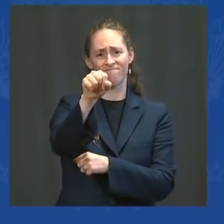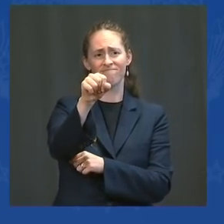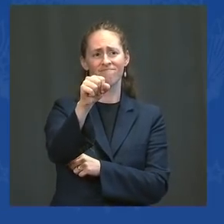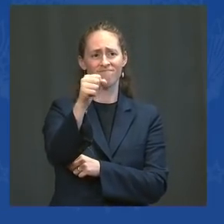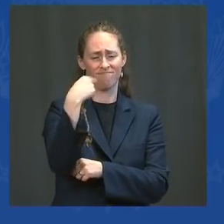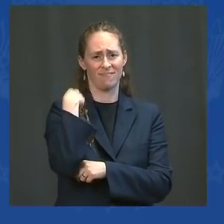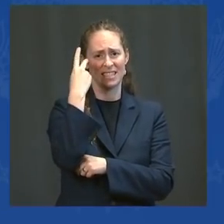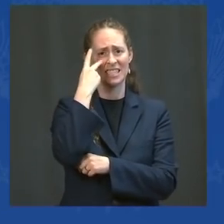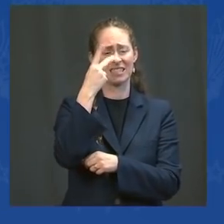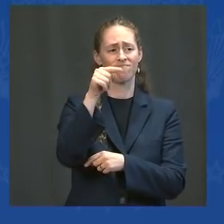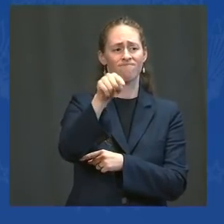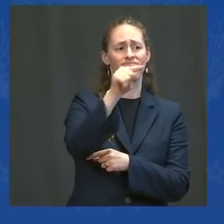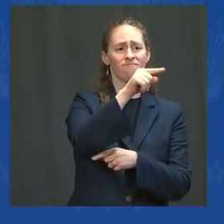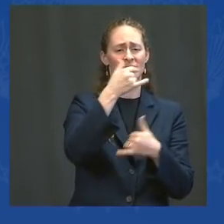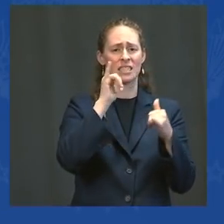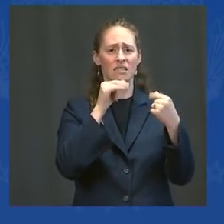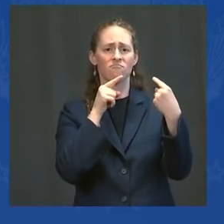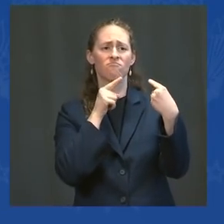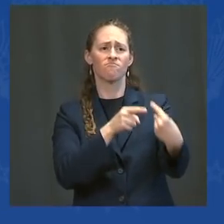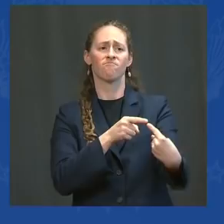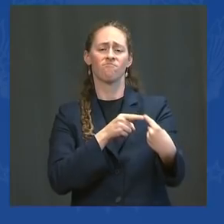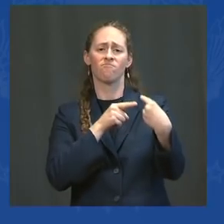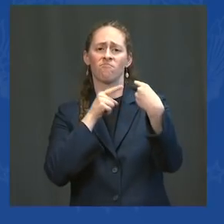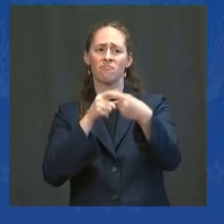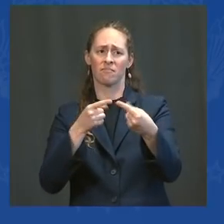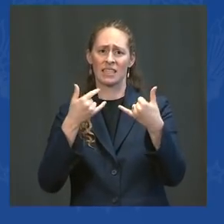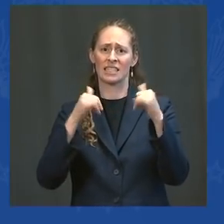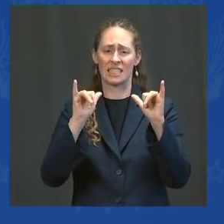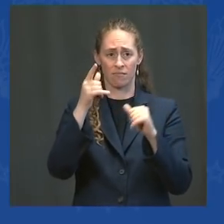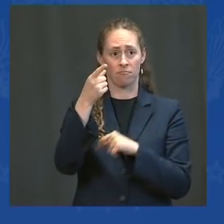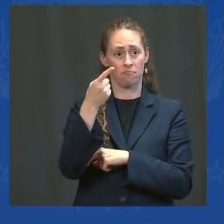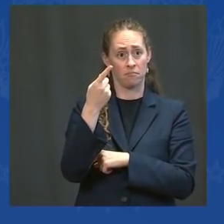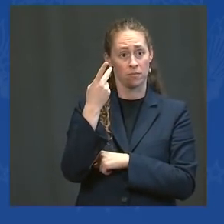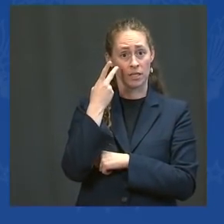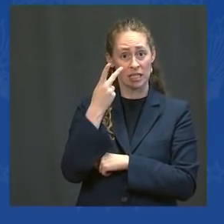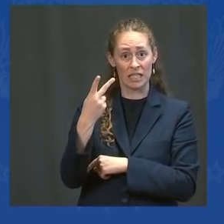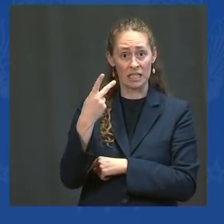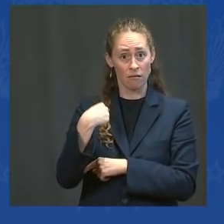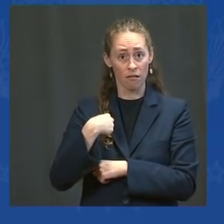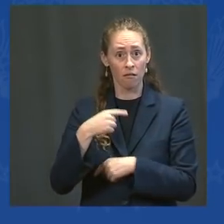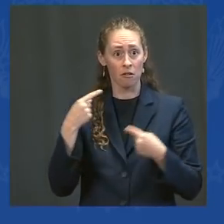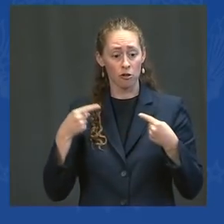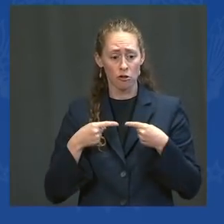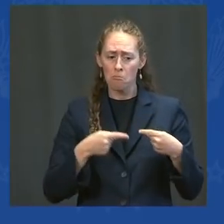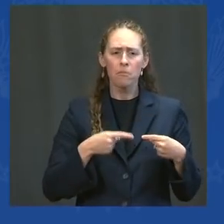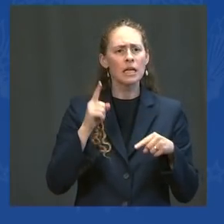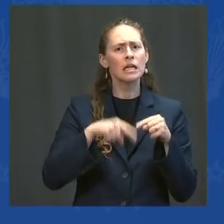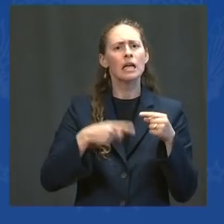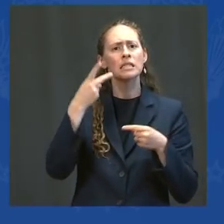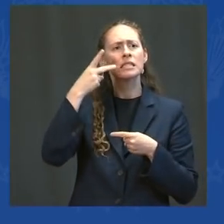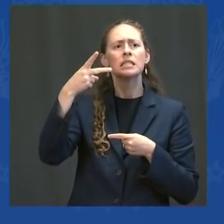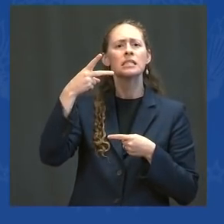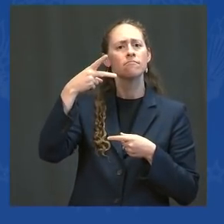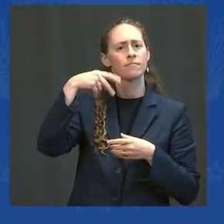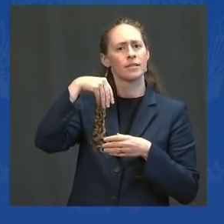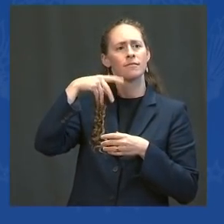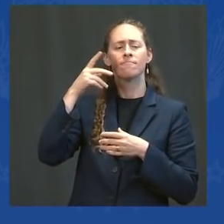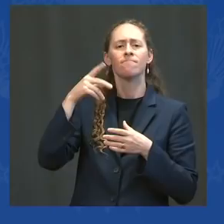Now, I want to make it clear that you know, that you are not alone and that we all stand with you